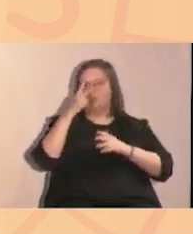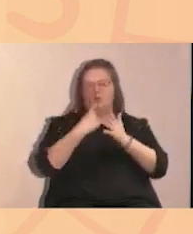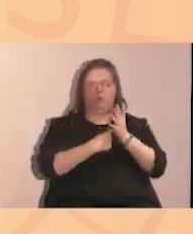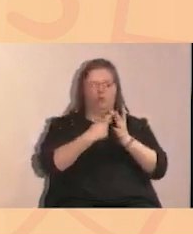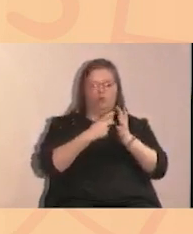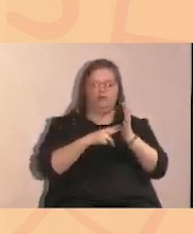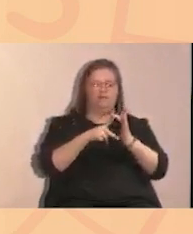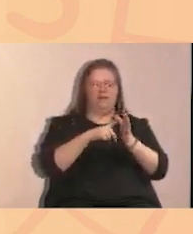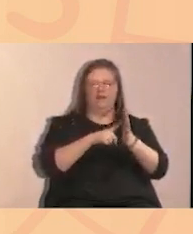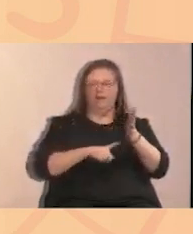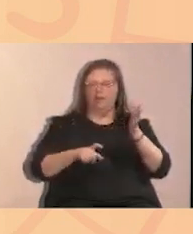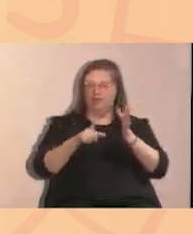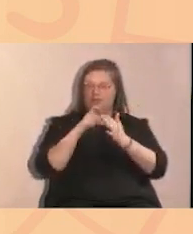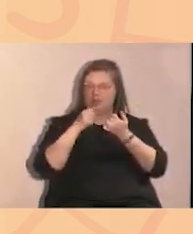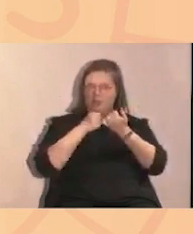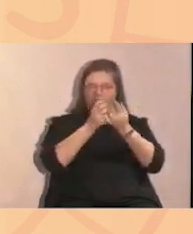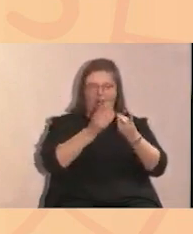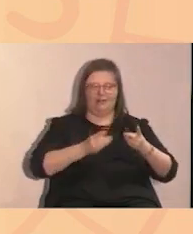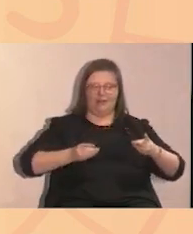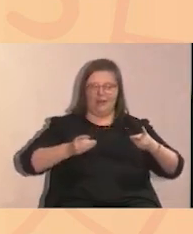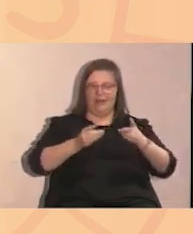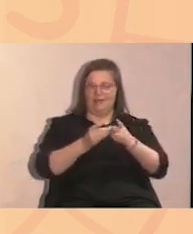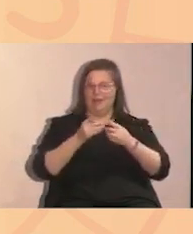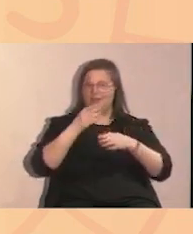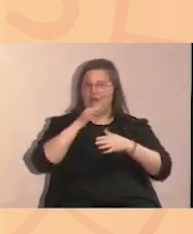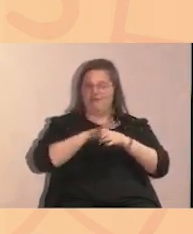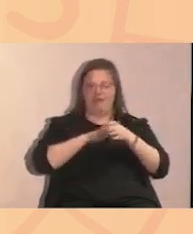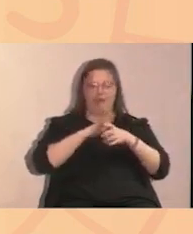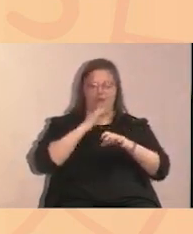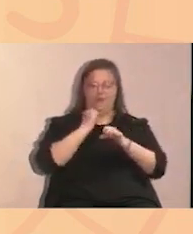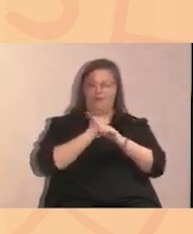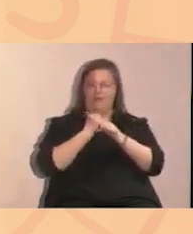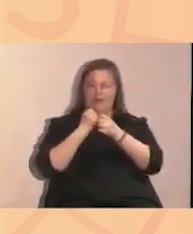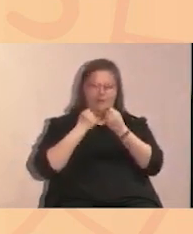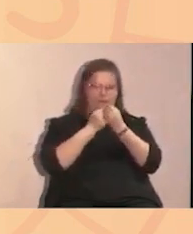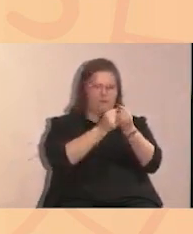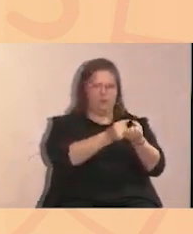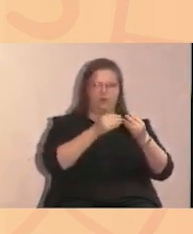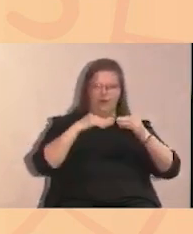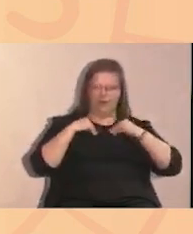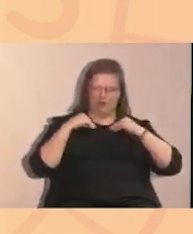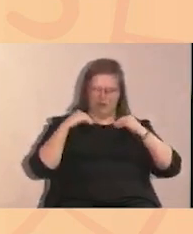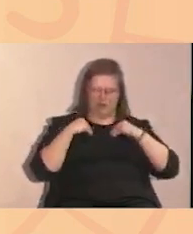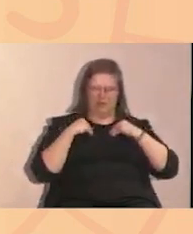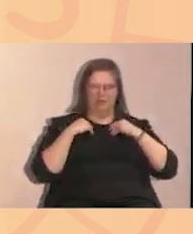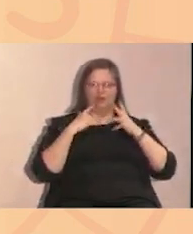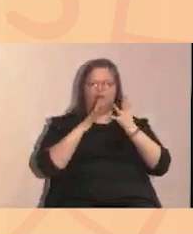supported by our Department of Local Government, sport and creative industry. And we're able to through this,